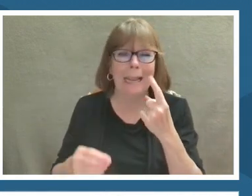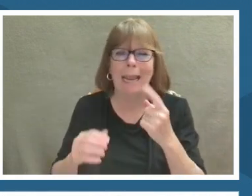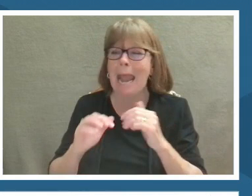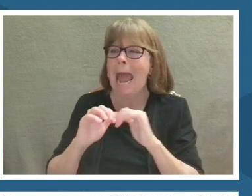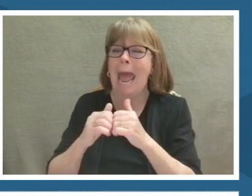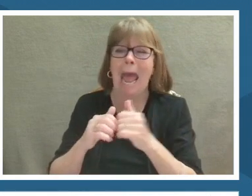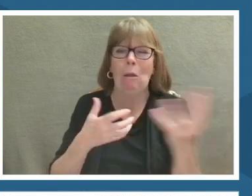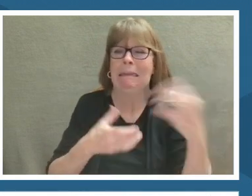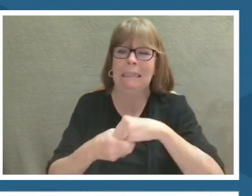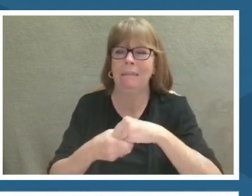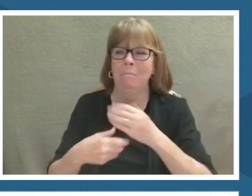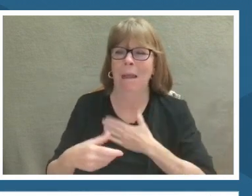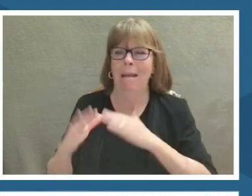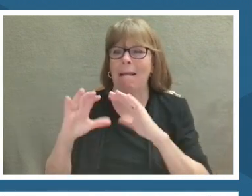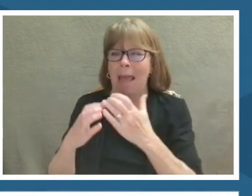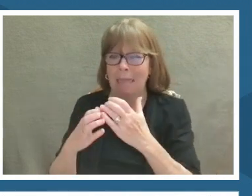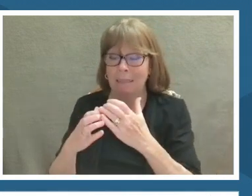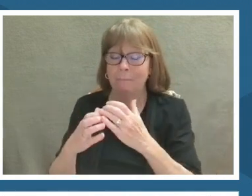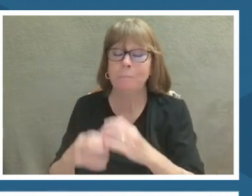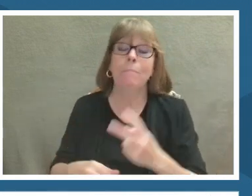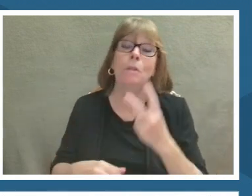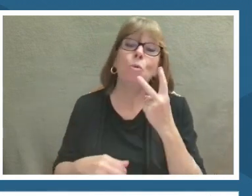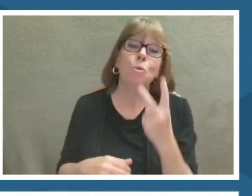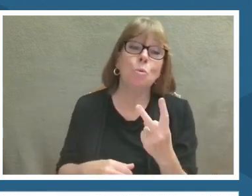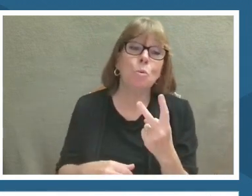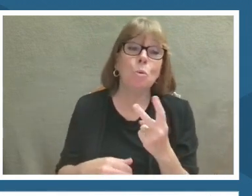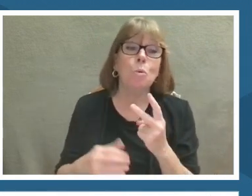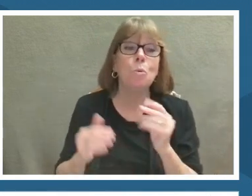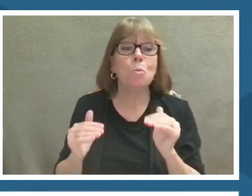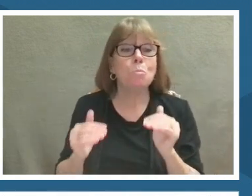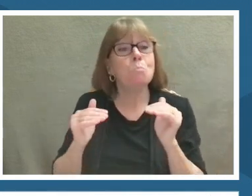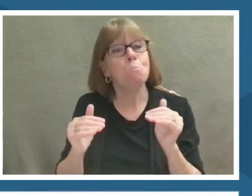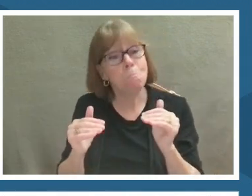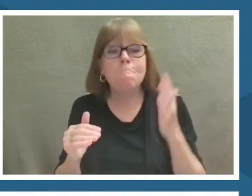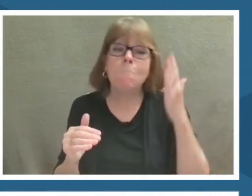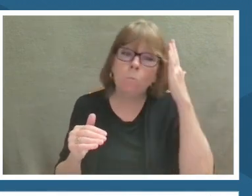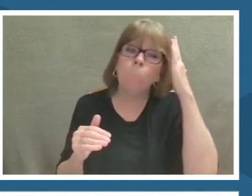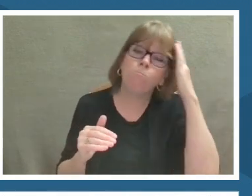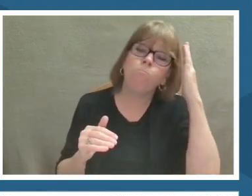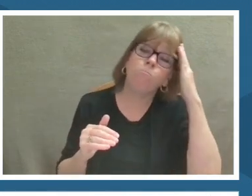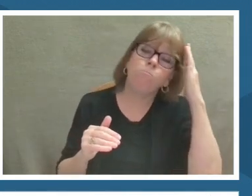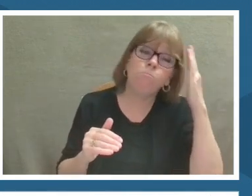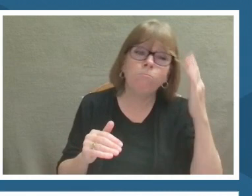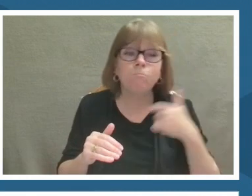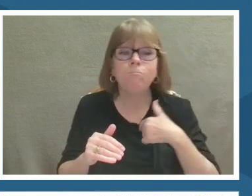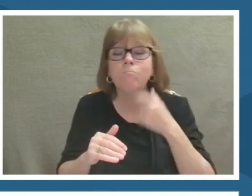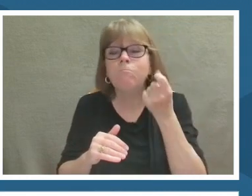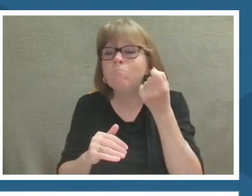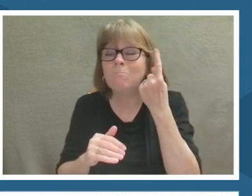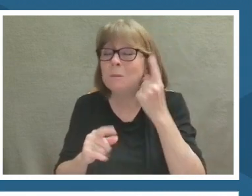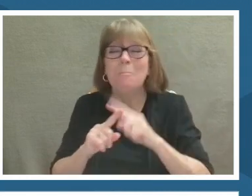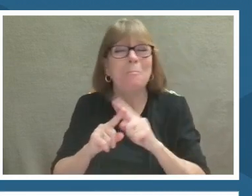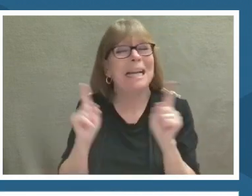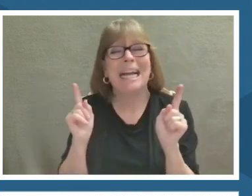and then number two would be i'm somewhat familiar i understand